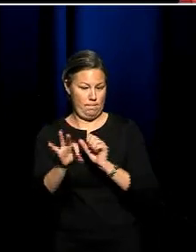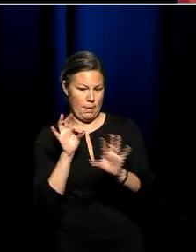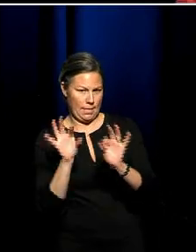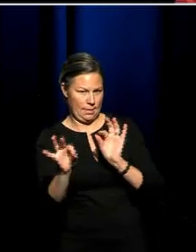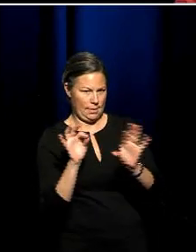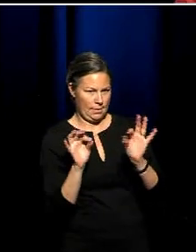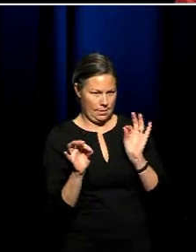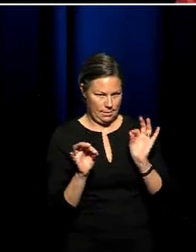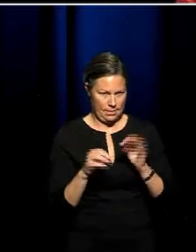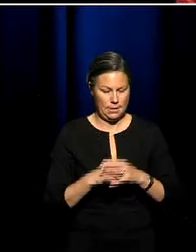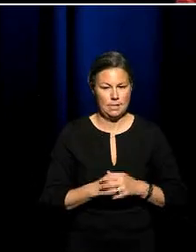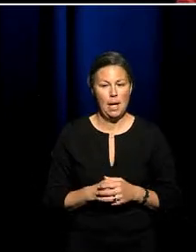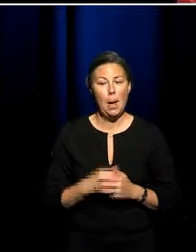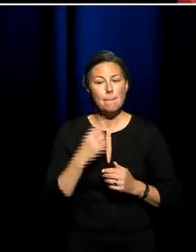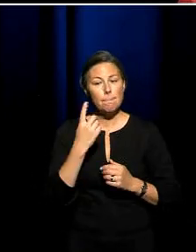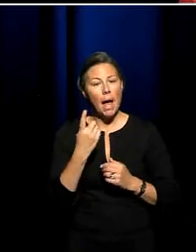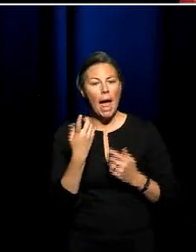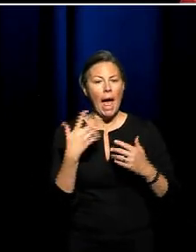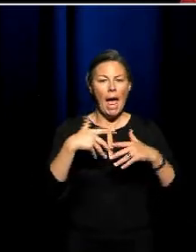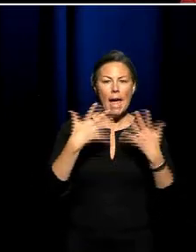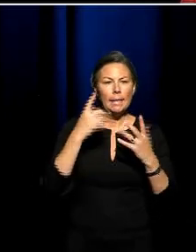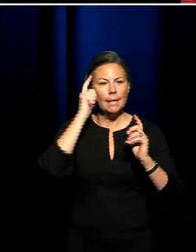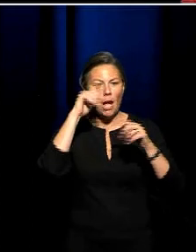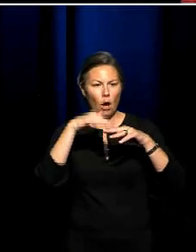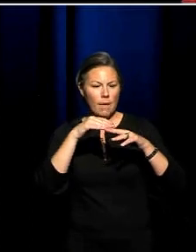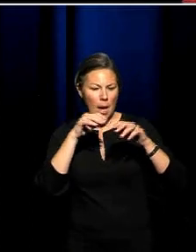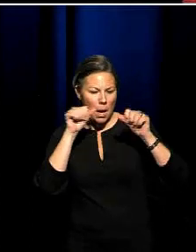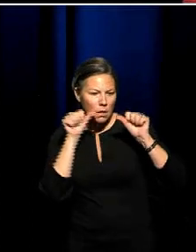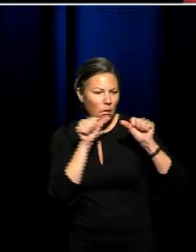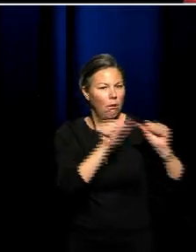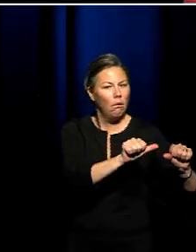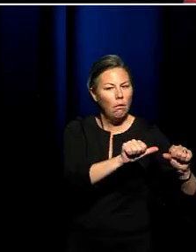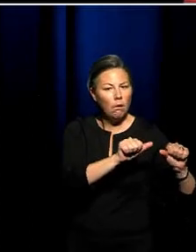matter for the Commission. A statement of how the Royal Commission intends to